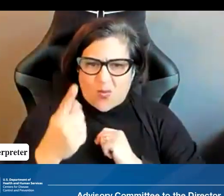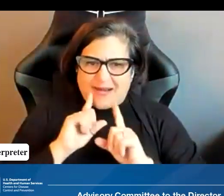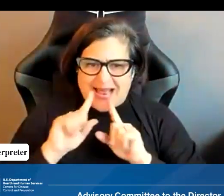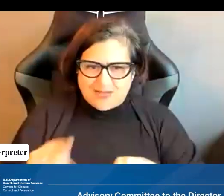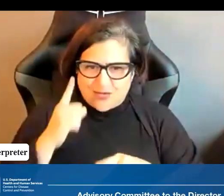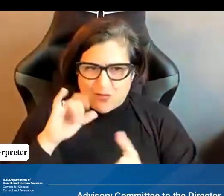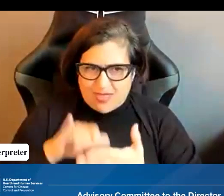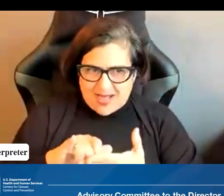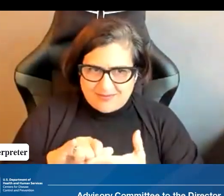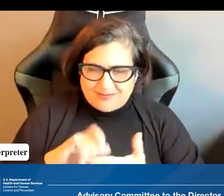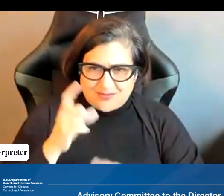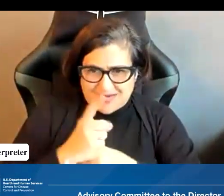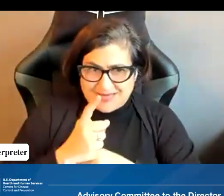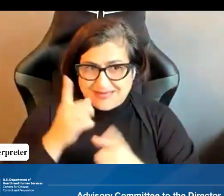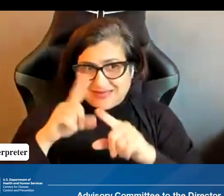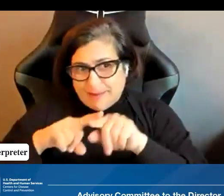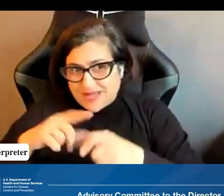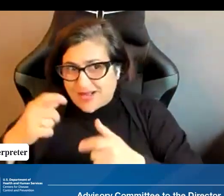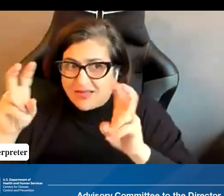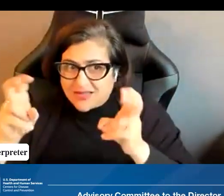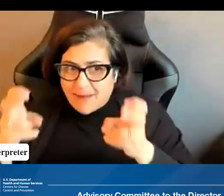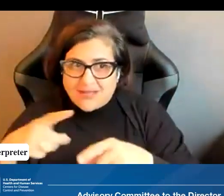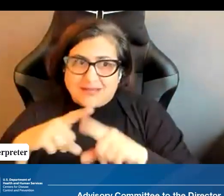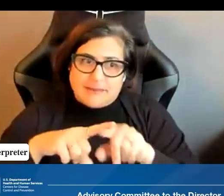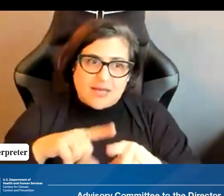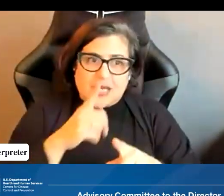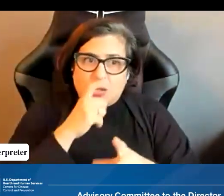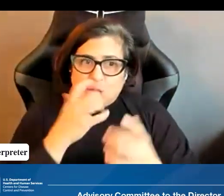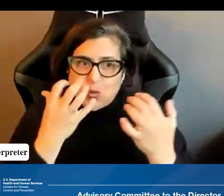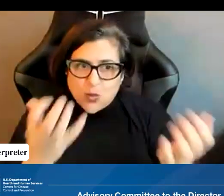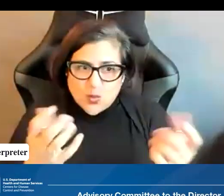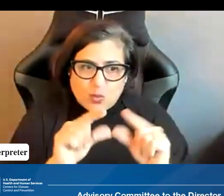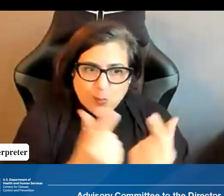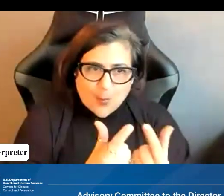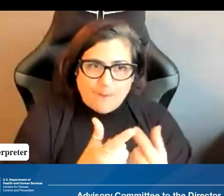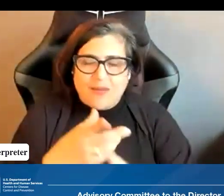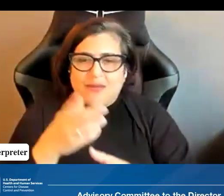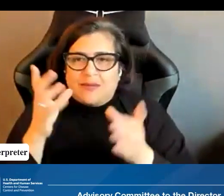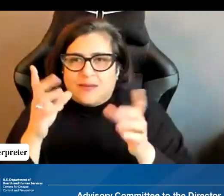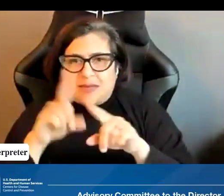Depending on the topic, depending on the audience, depending on the moment in time, right?